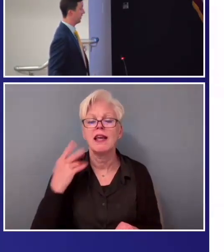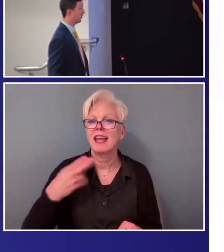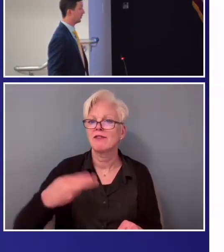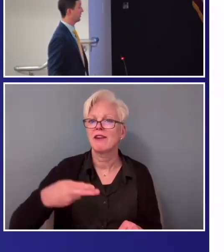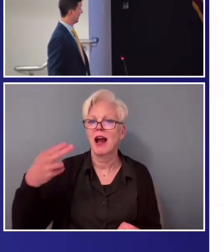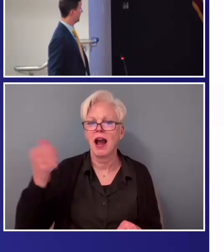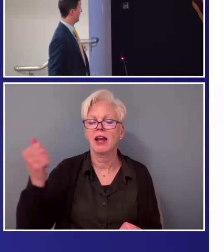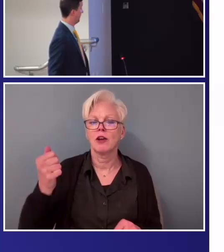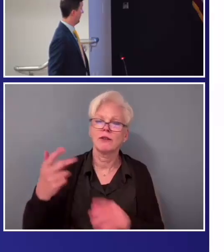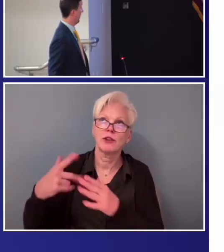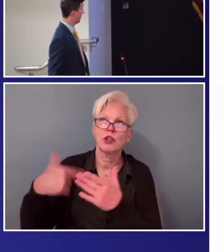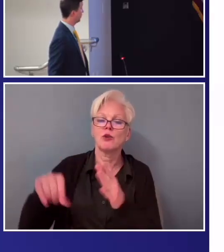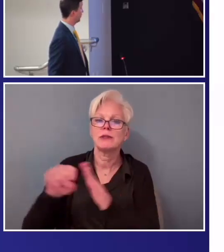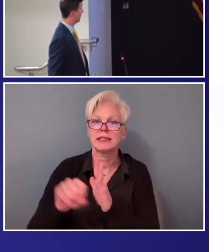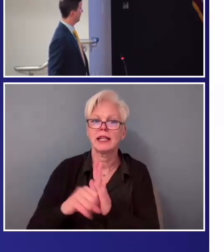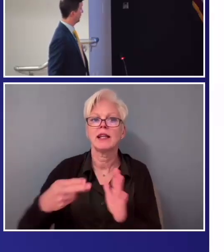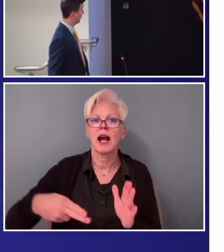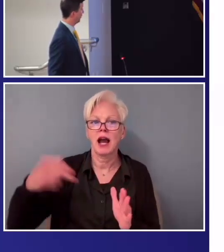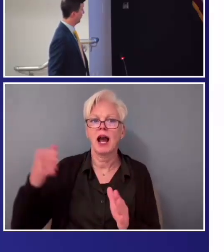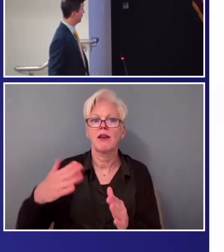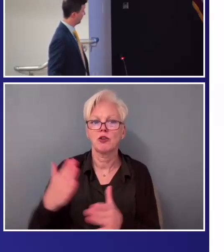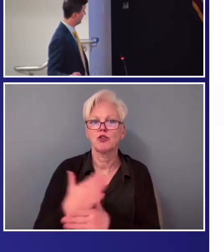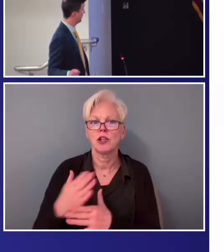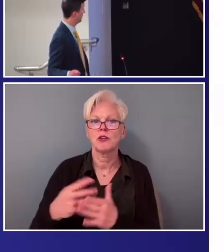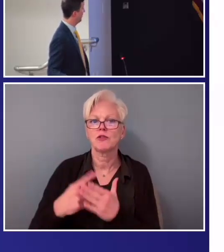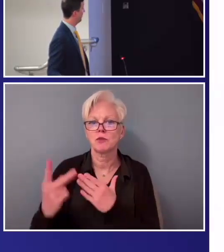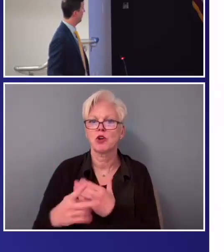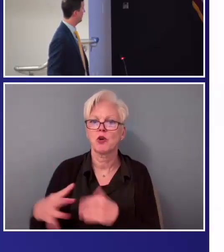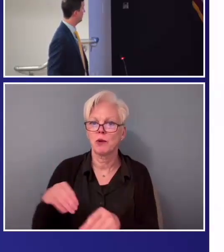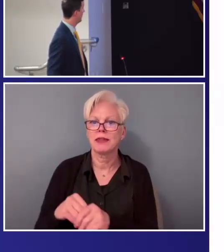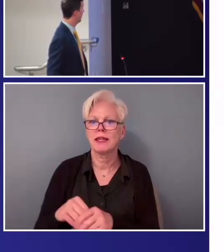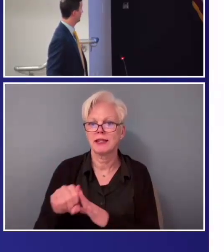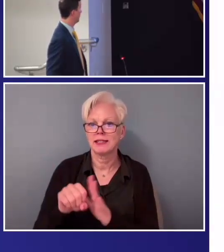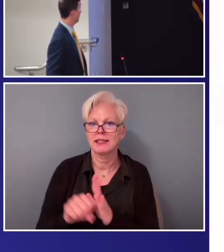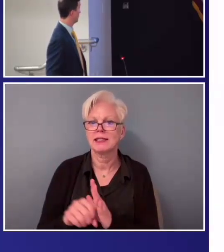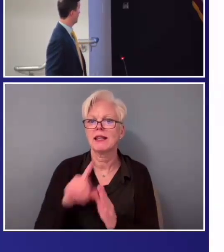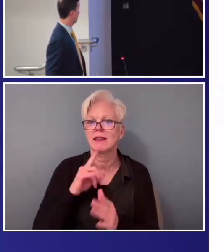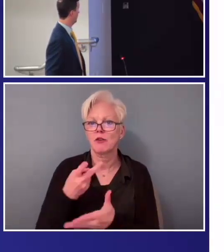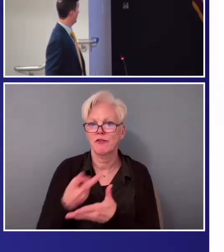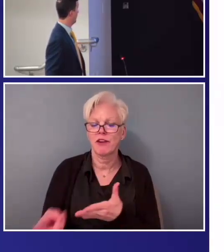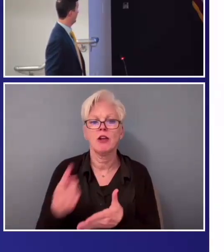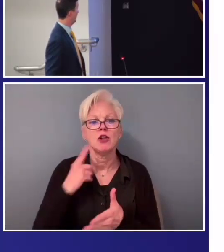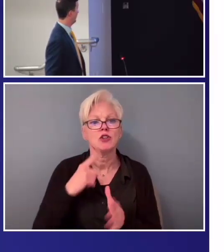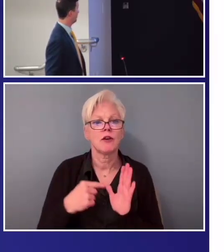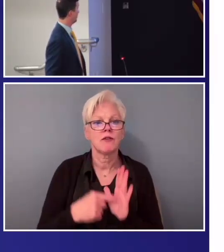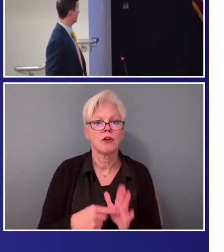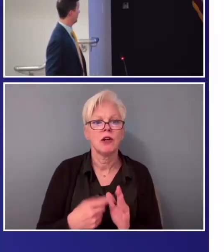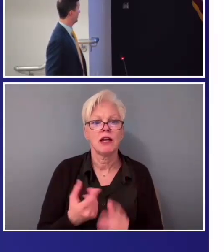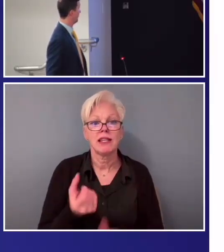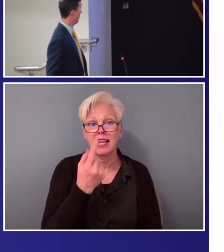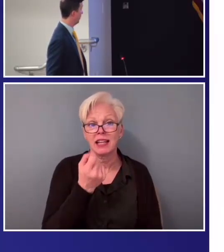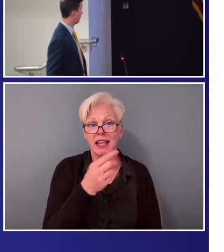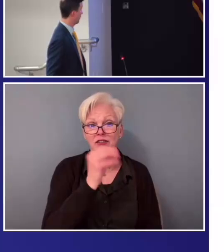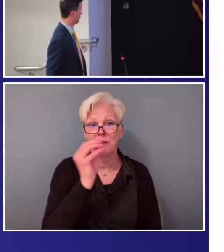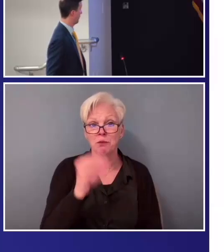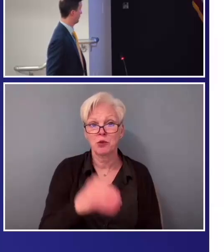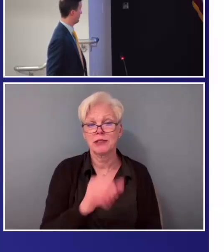those are states that have higher shares of their programs within the state failing. So, for example, about 11% of all programs